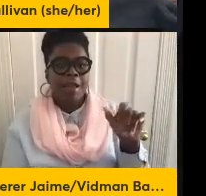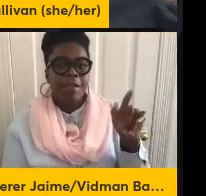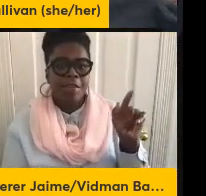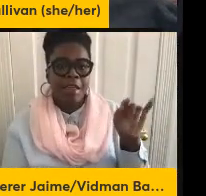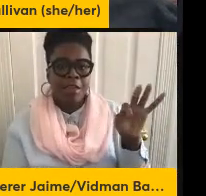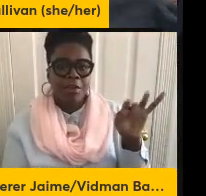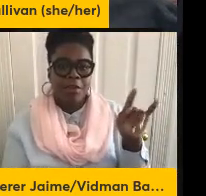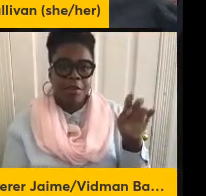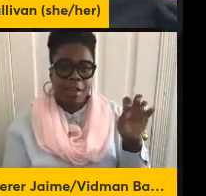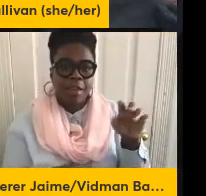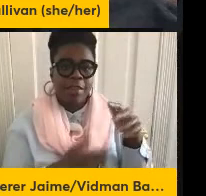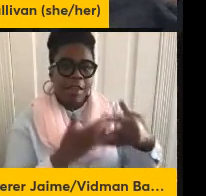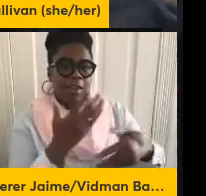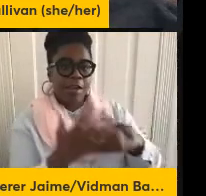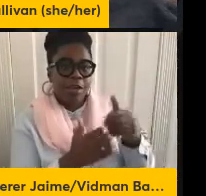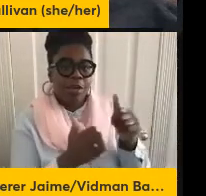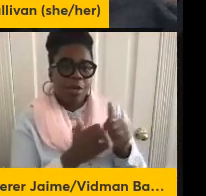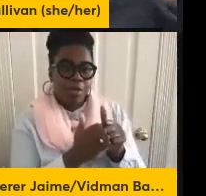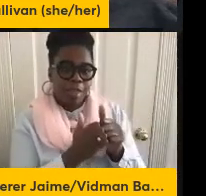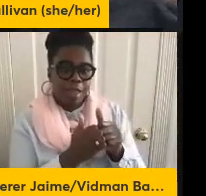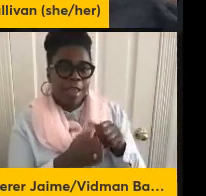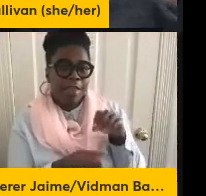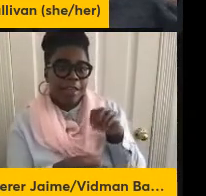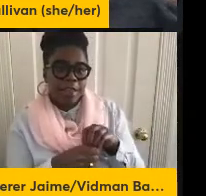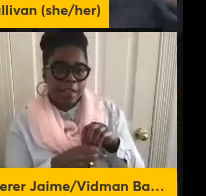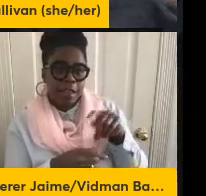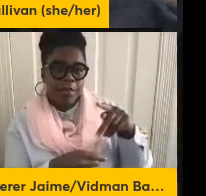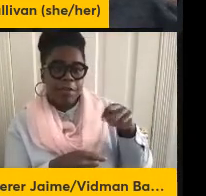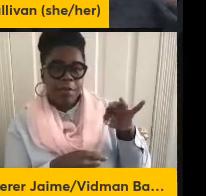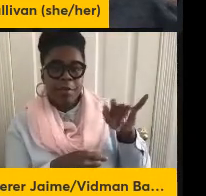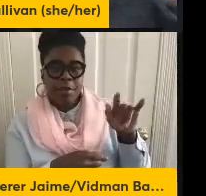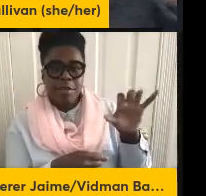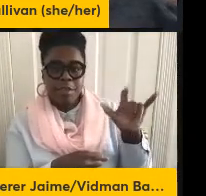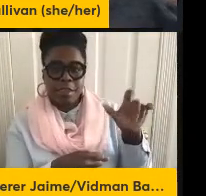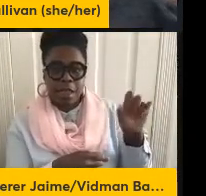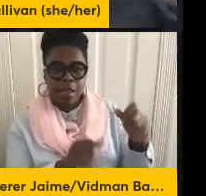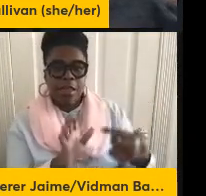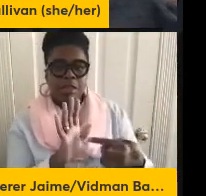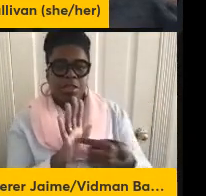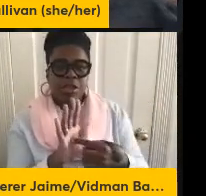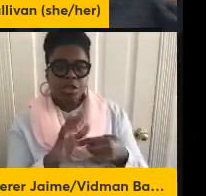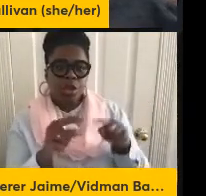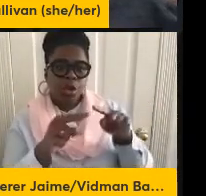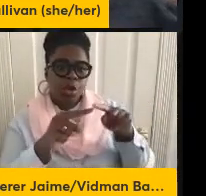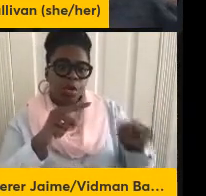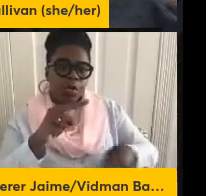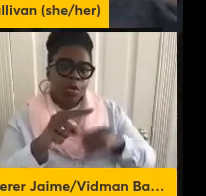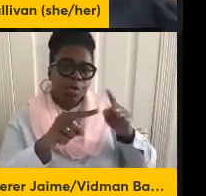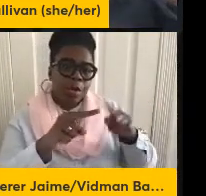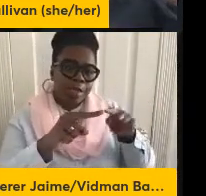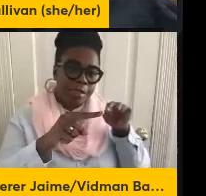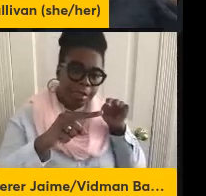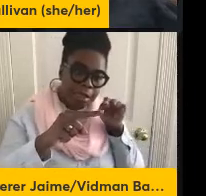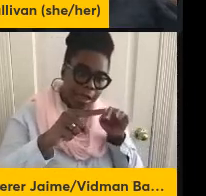intimately with the intestinal epithelial cells, and these are shown on the rings around the villi. Here, we also have the